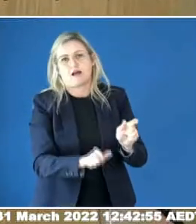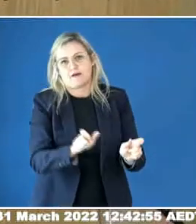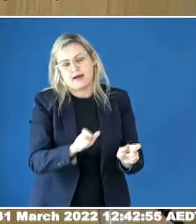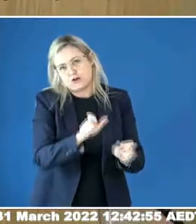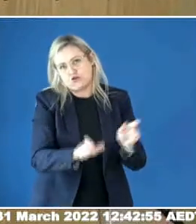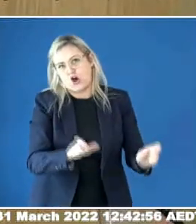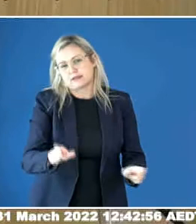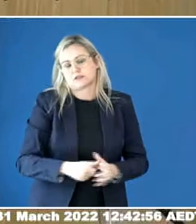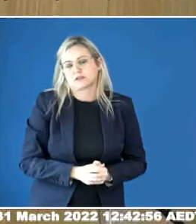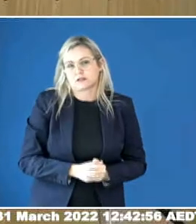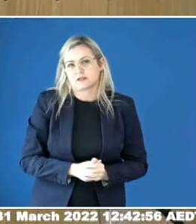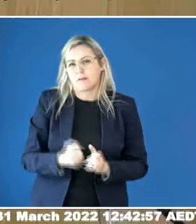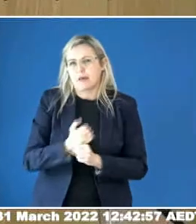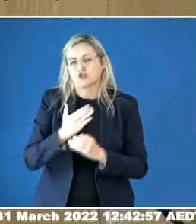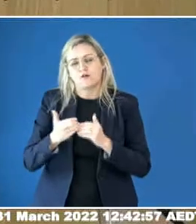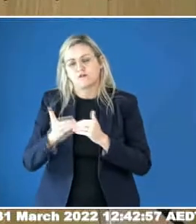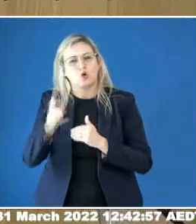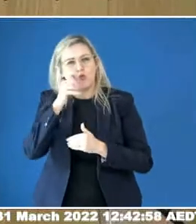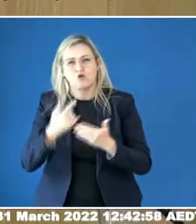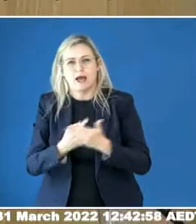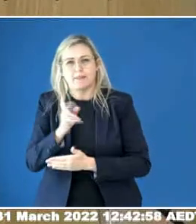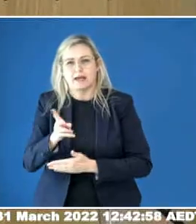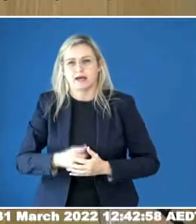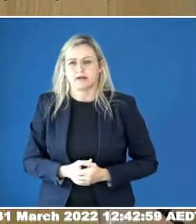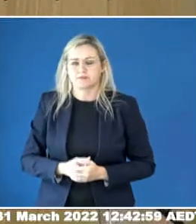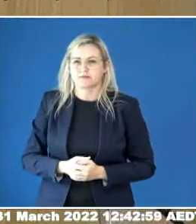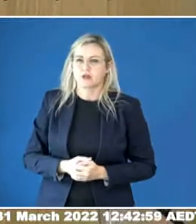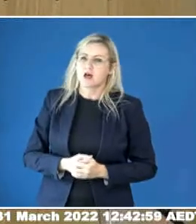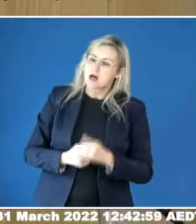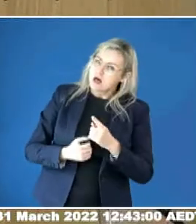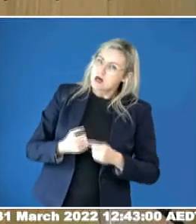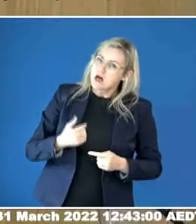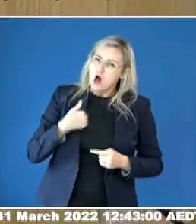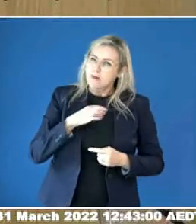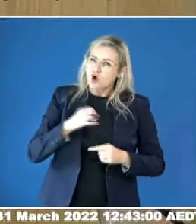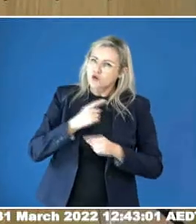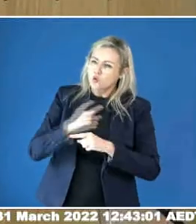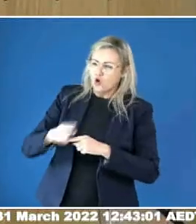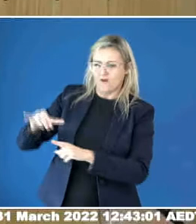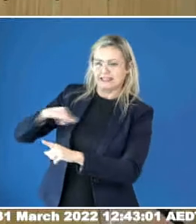It wasn't the staff so much as the participants as well ,that they